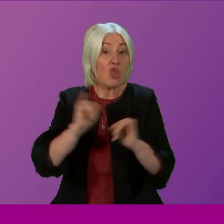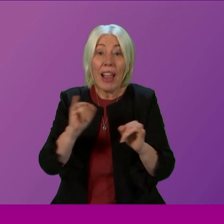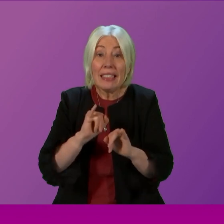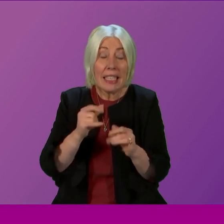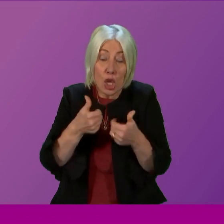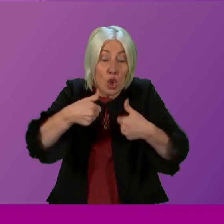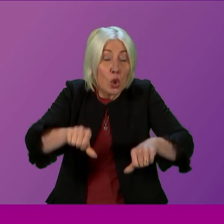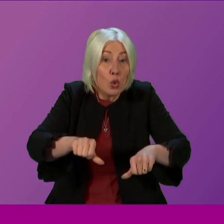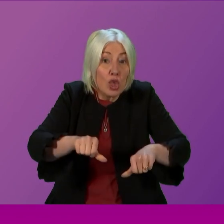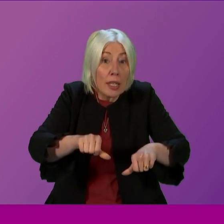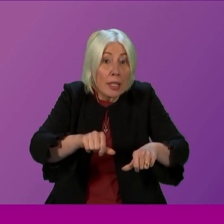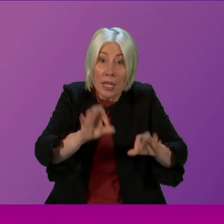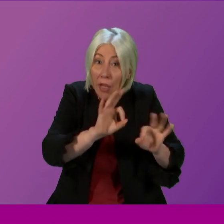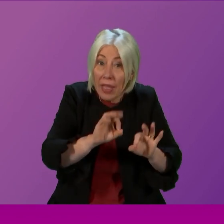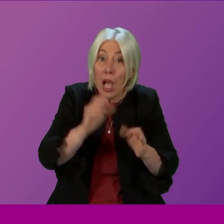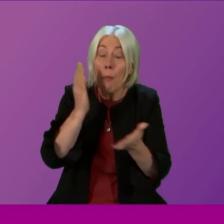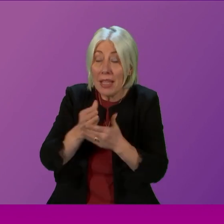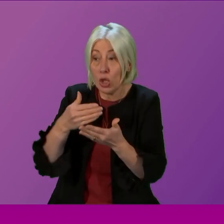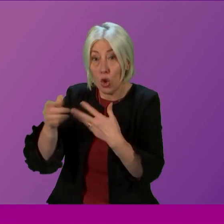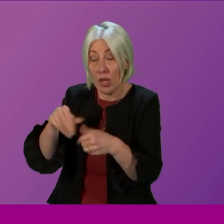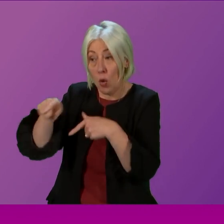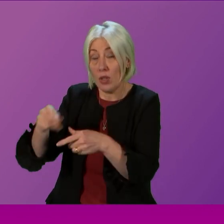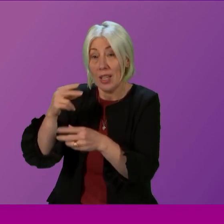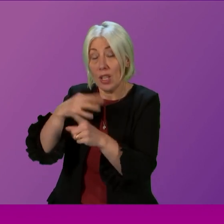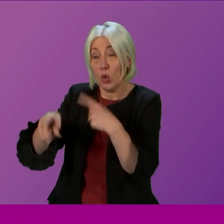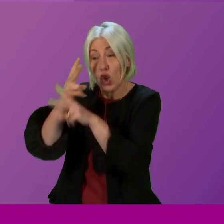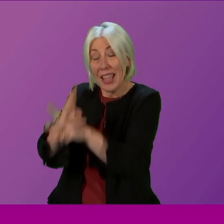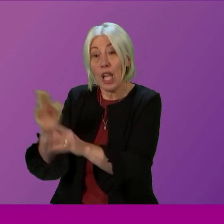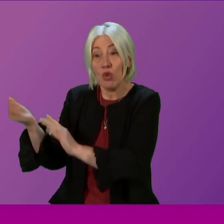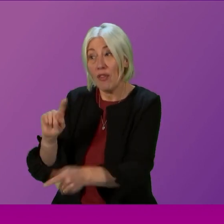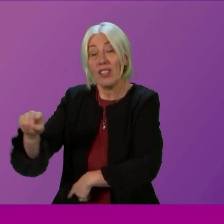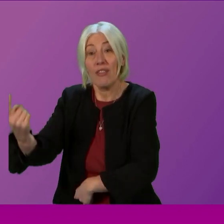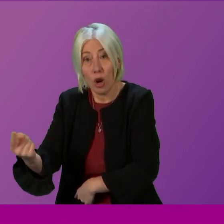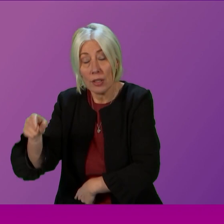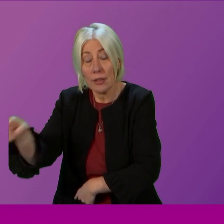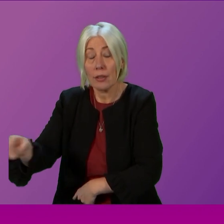to the social care crisis? Seventy-one per cent of care-at-home services are reporting vacancies,